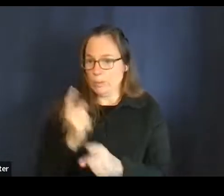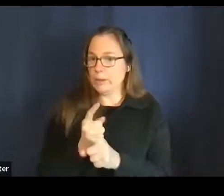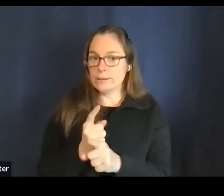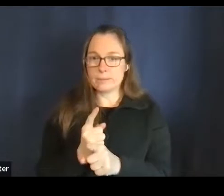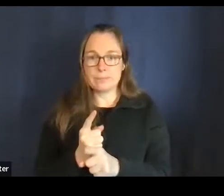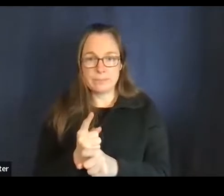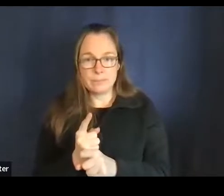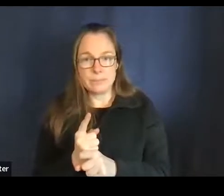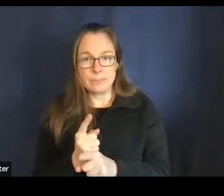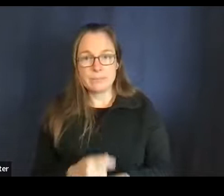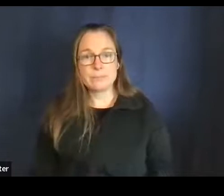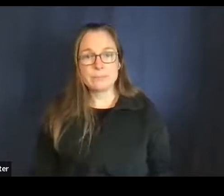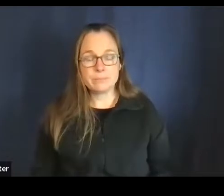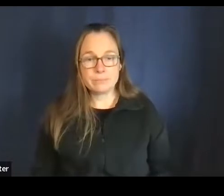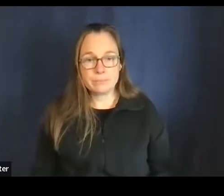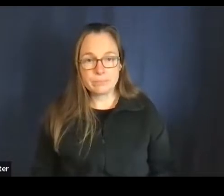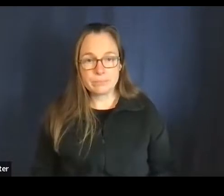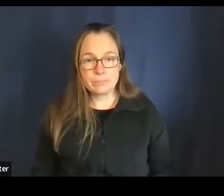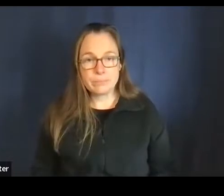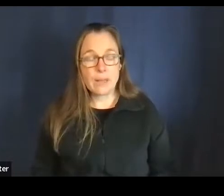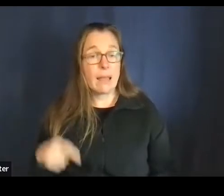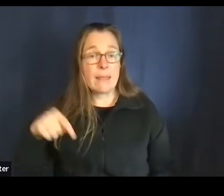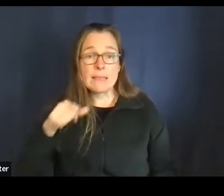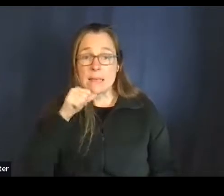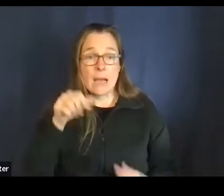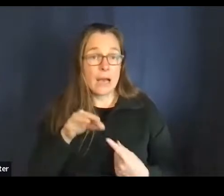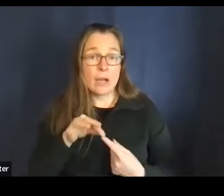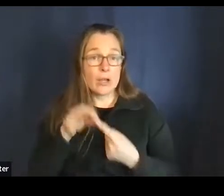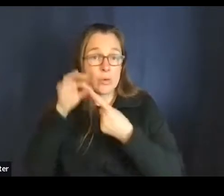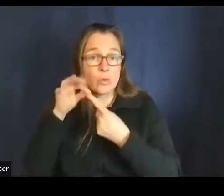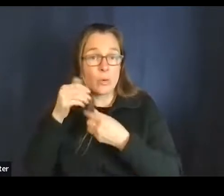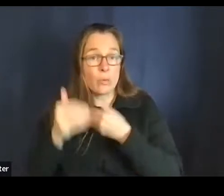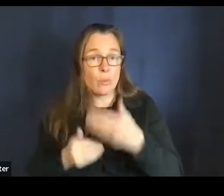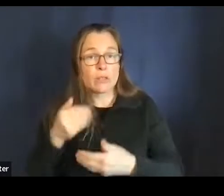it is not an unusual process for a charter to be amended